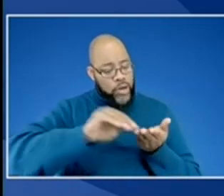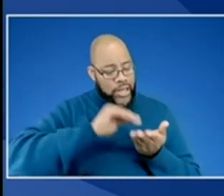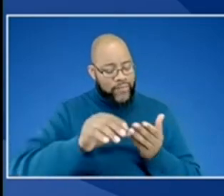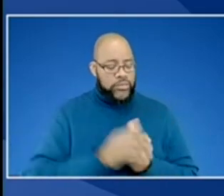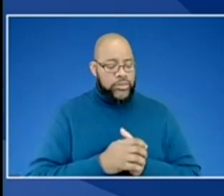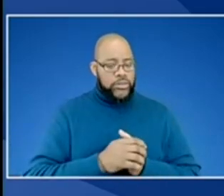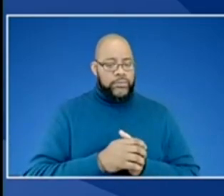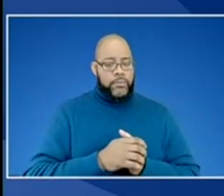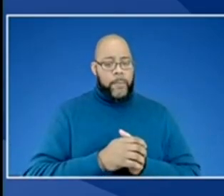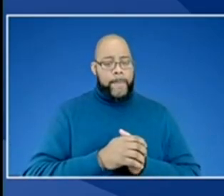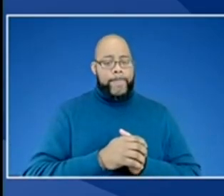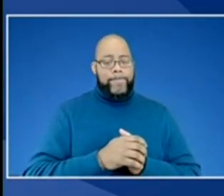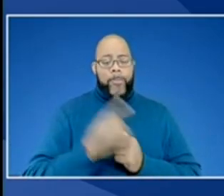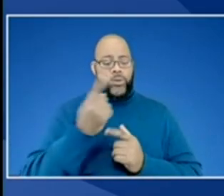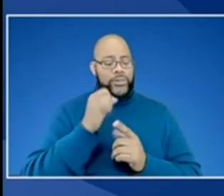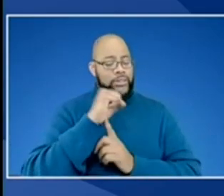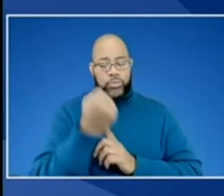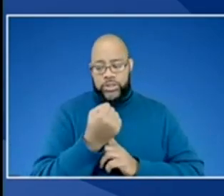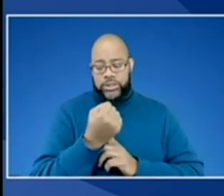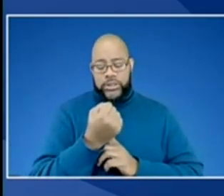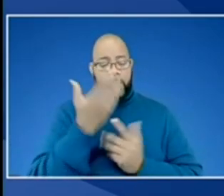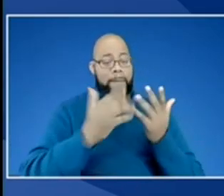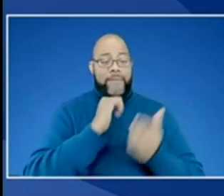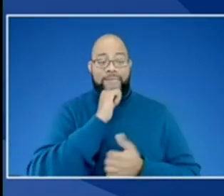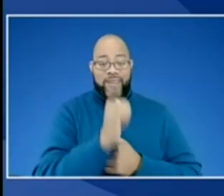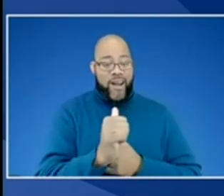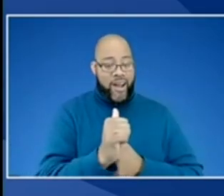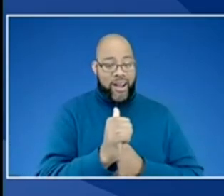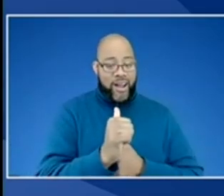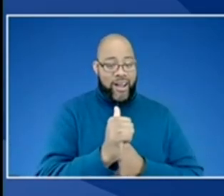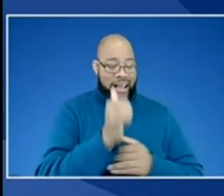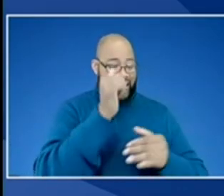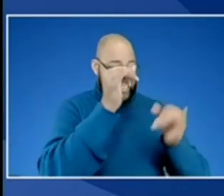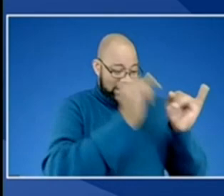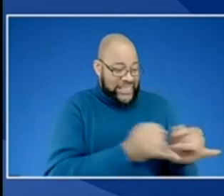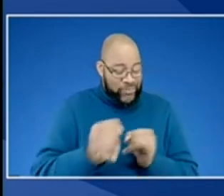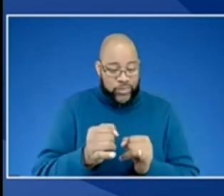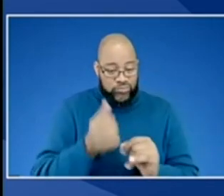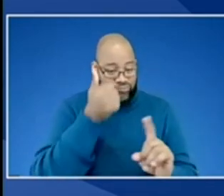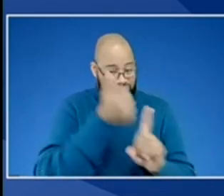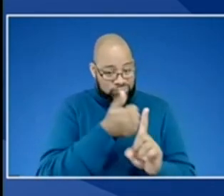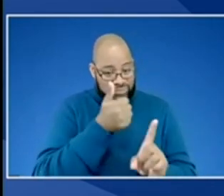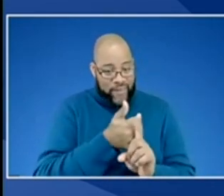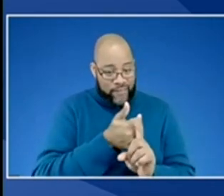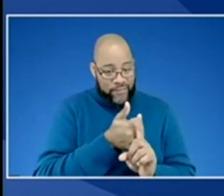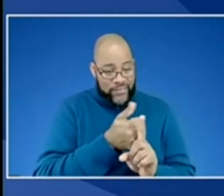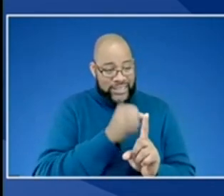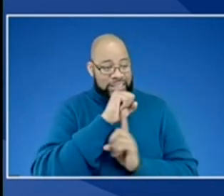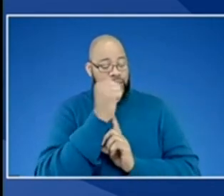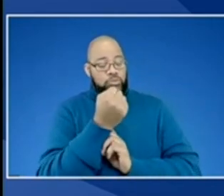always the circumstances may not be the individual's situation that they can't